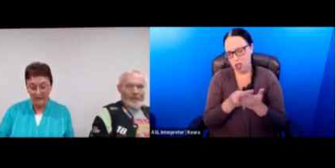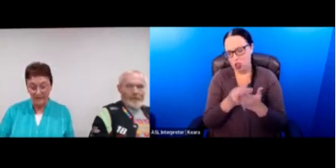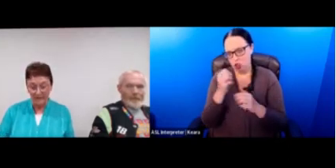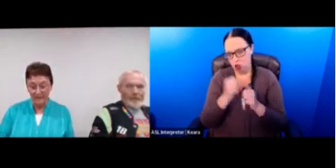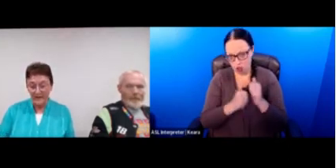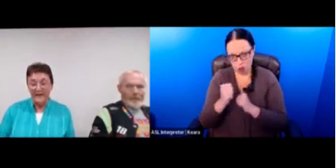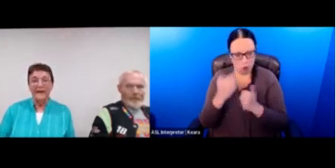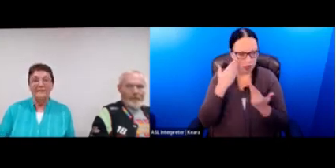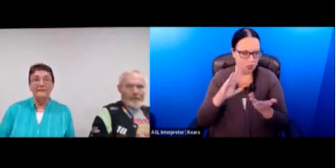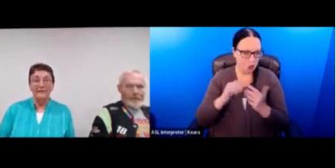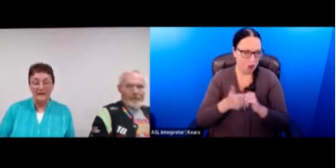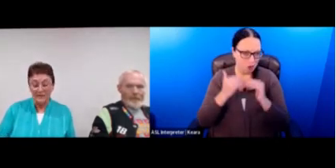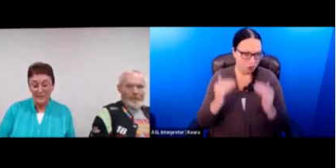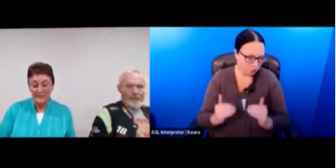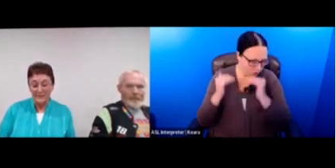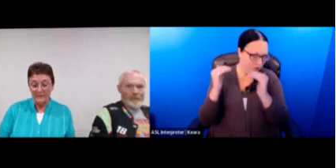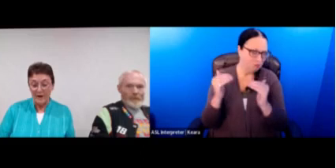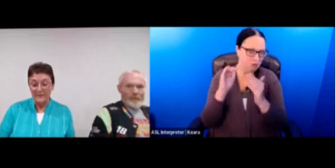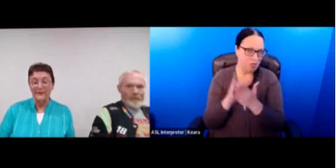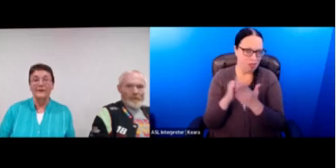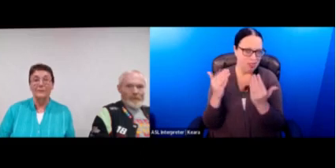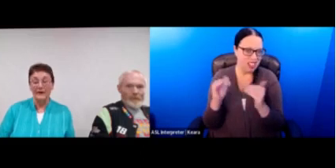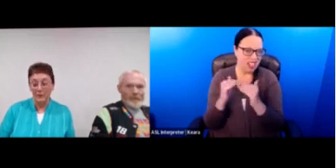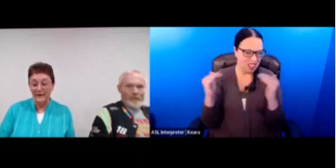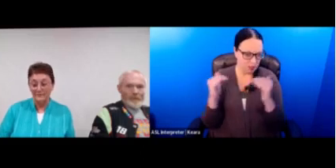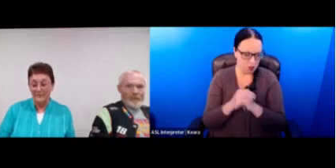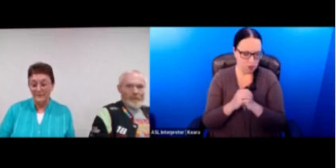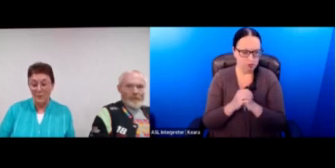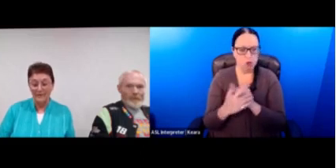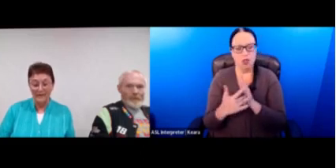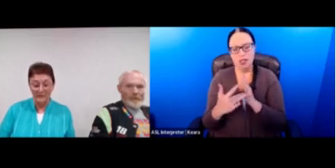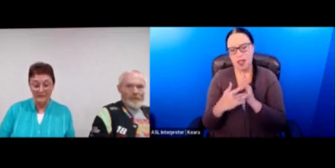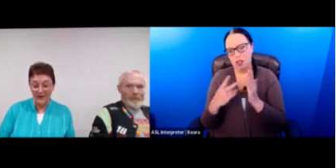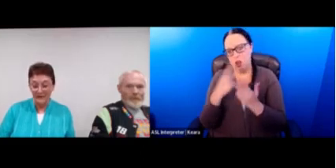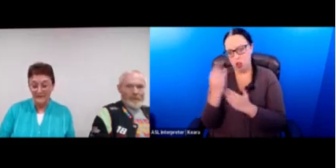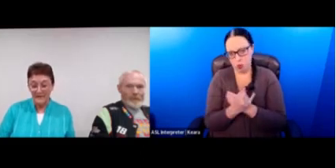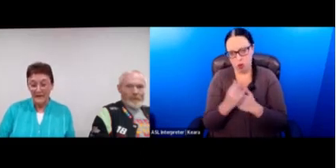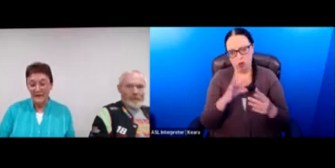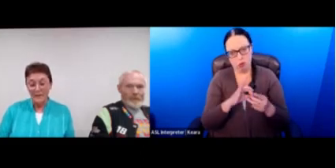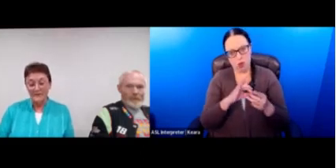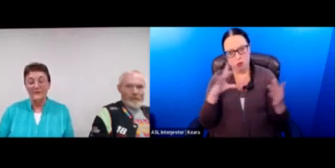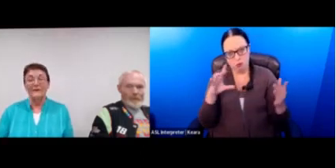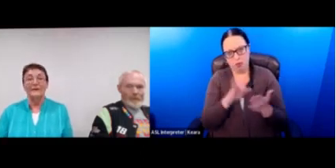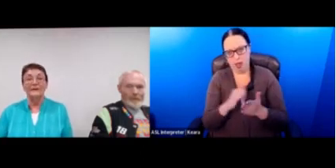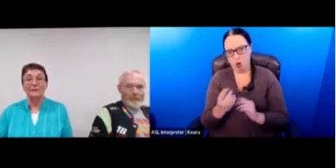centeredness. And the technology project was an opportunity to break away from the one size fits all and an opportunity to